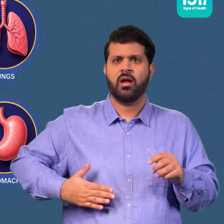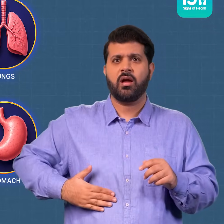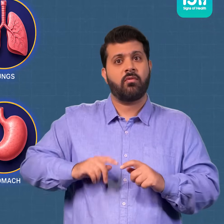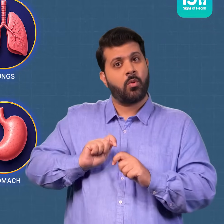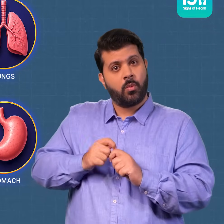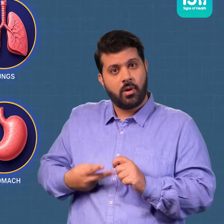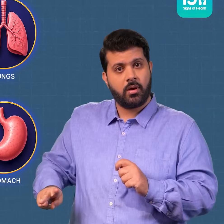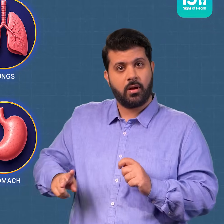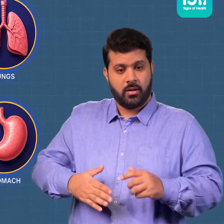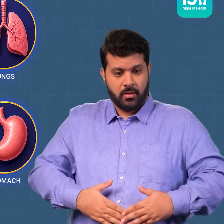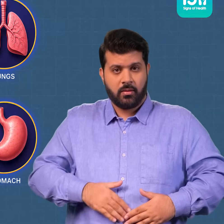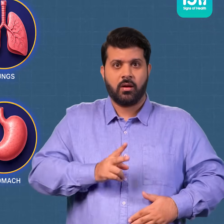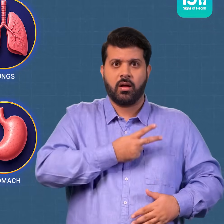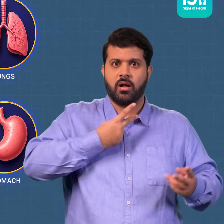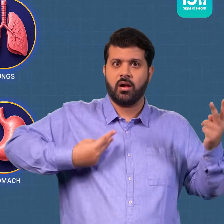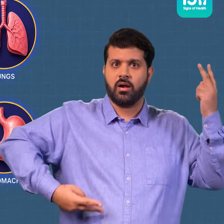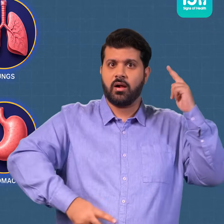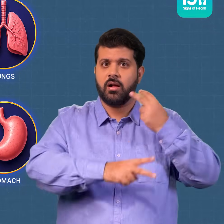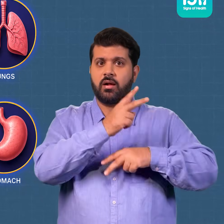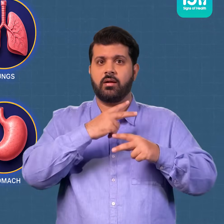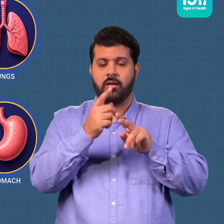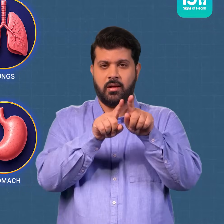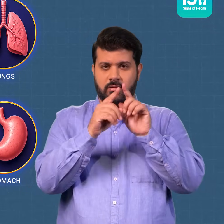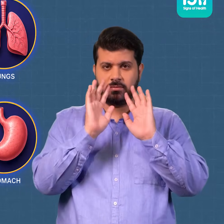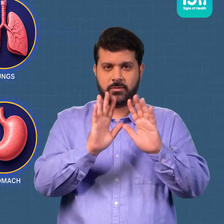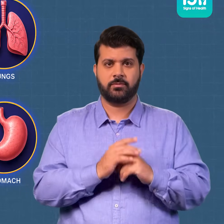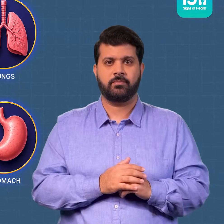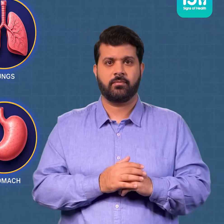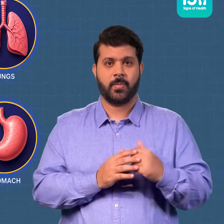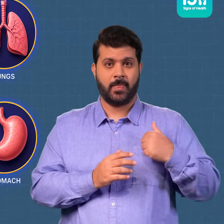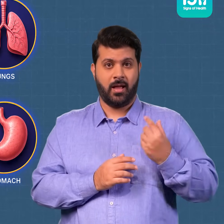Similarly, organs, like liver and stomach, each have their own functions. Let me give you an example.